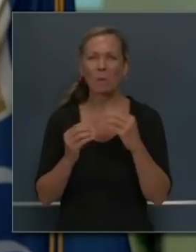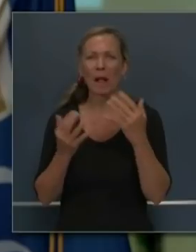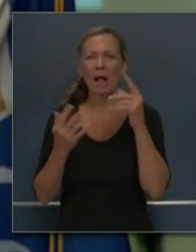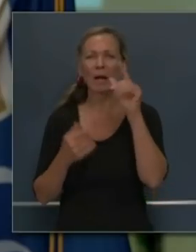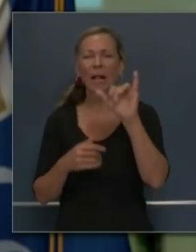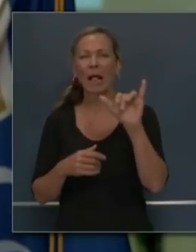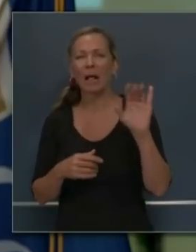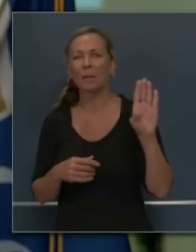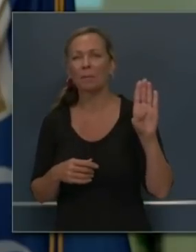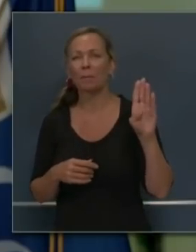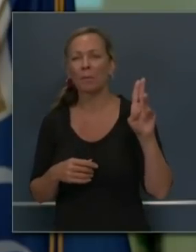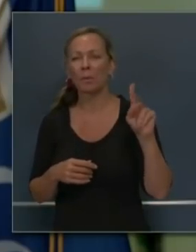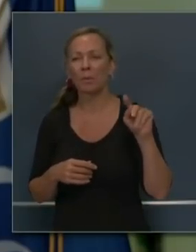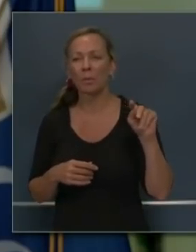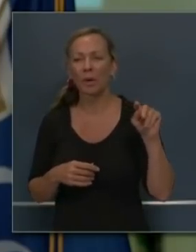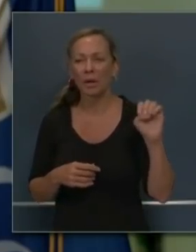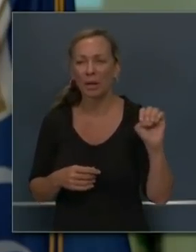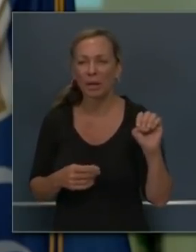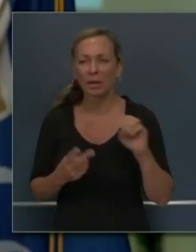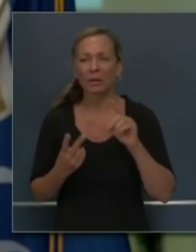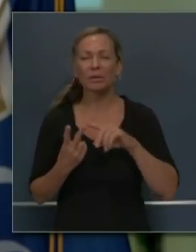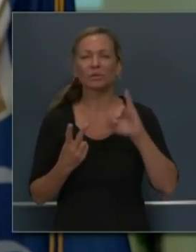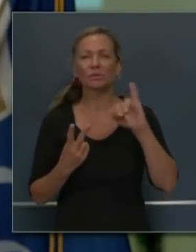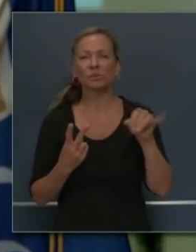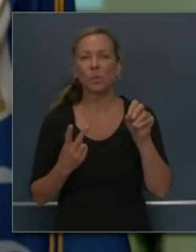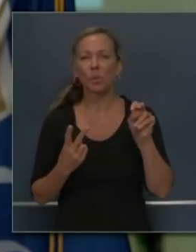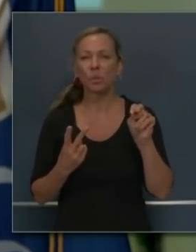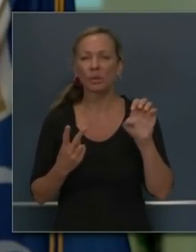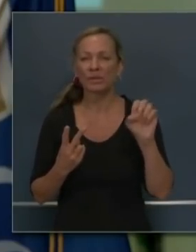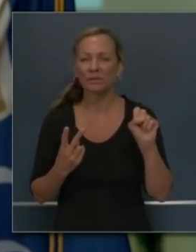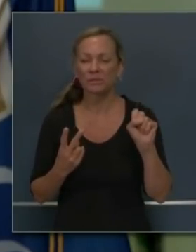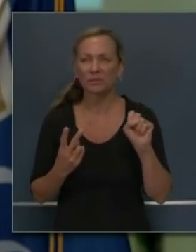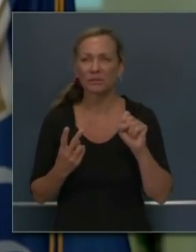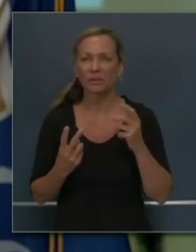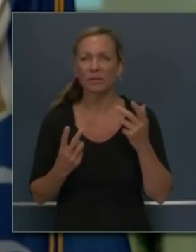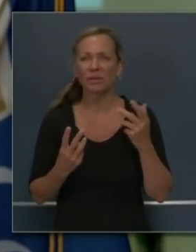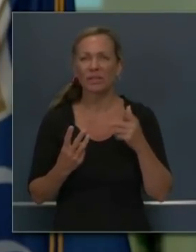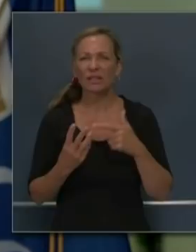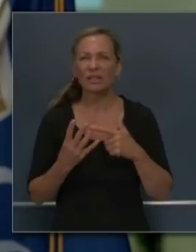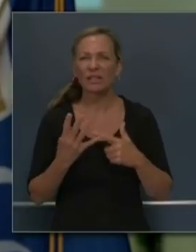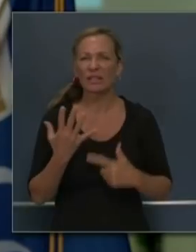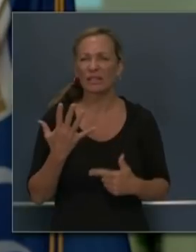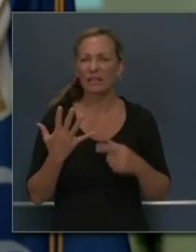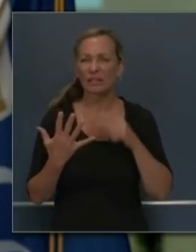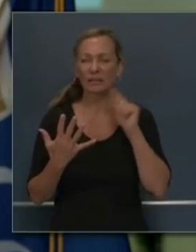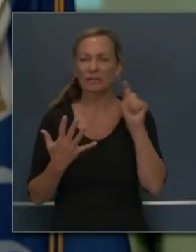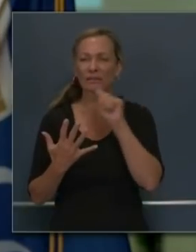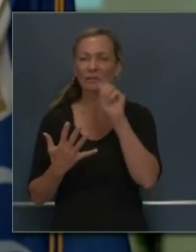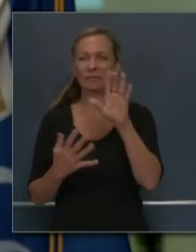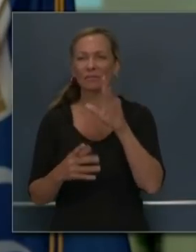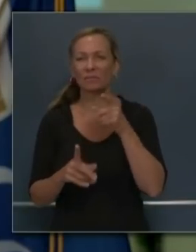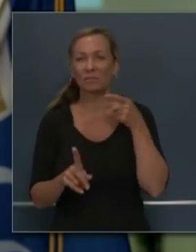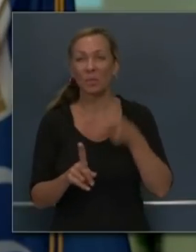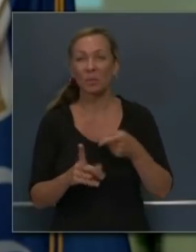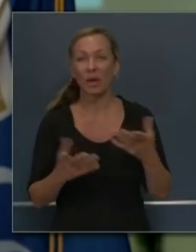THROUGHOUT THE STATE, THERE ARE MANY OTHER FIRES I DIDN'T HIGHLIGHT FROM BEAUTIFIER, PROGRESS HAS BEEN MADE ON THE